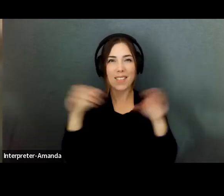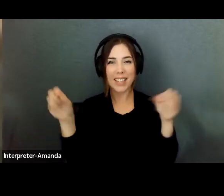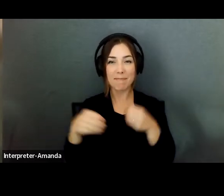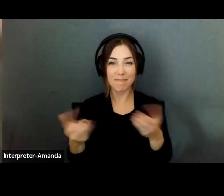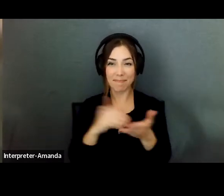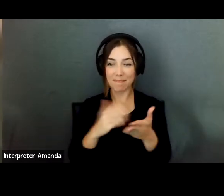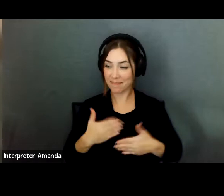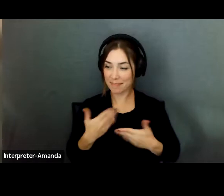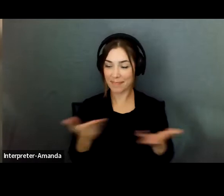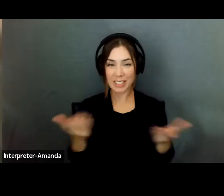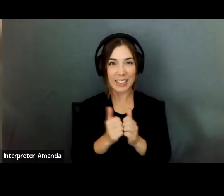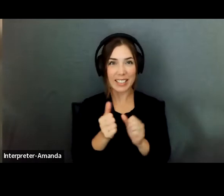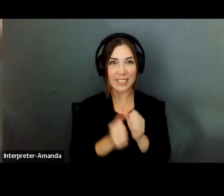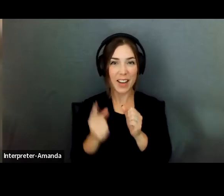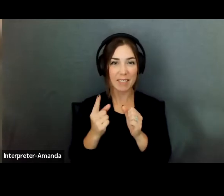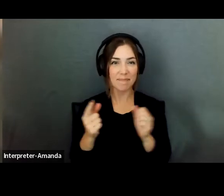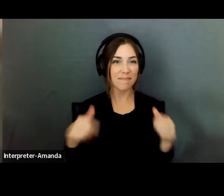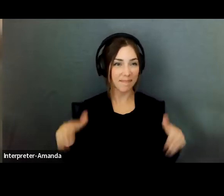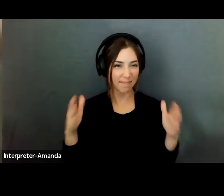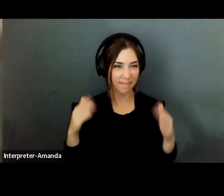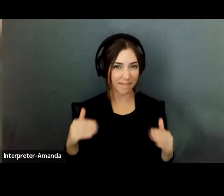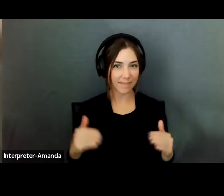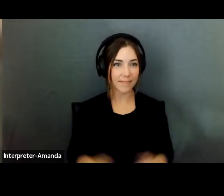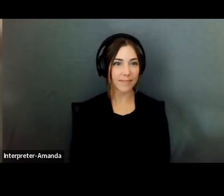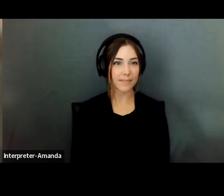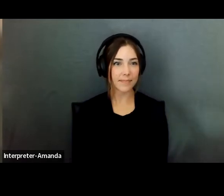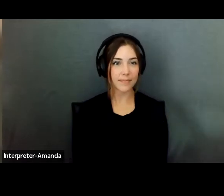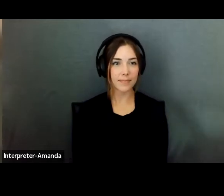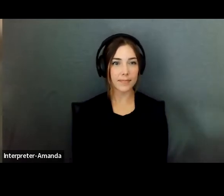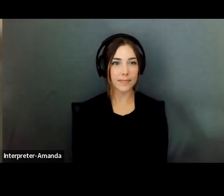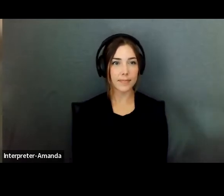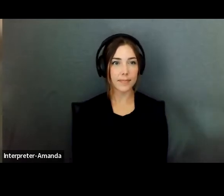Go to the next slide, please, that would be great.